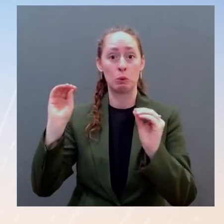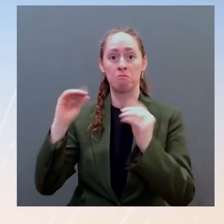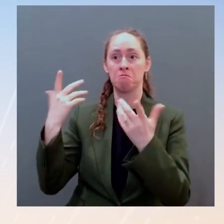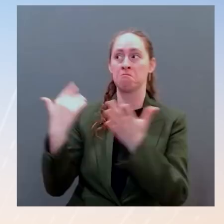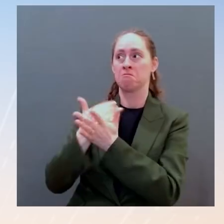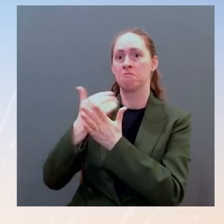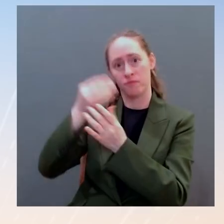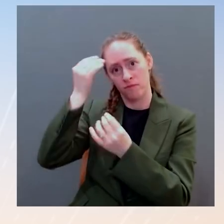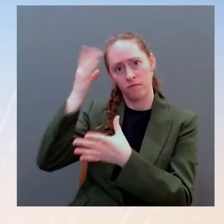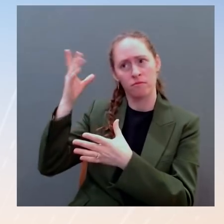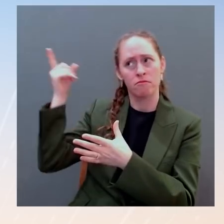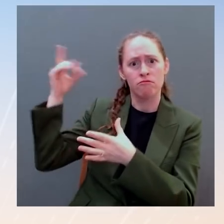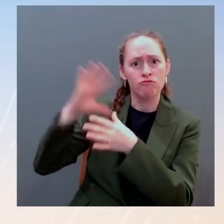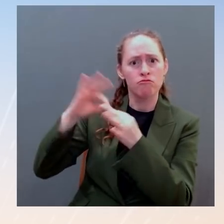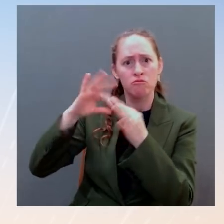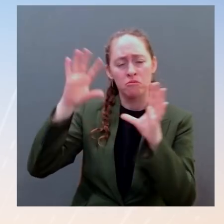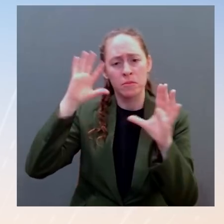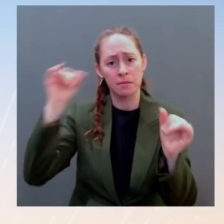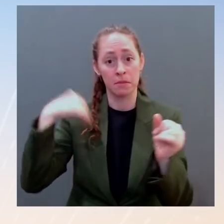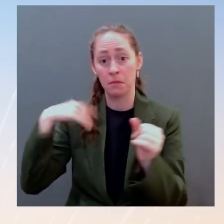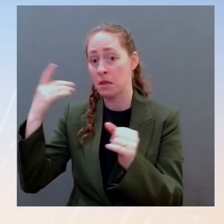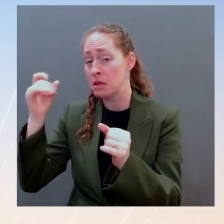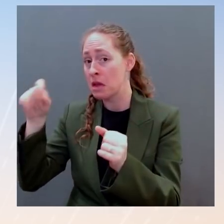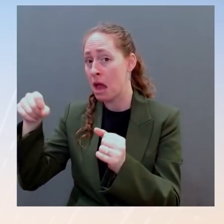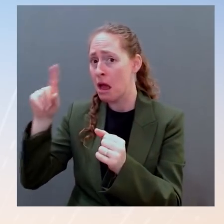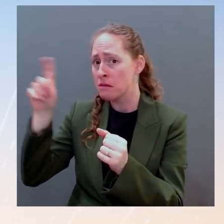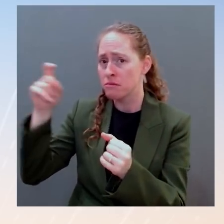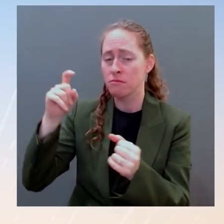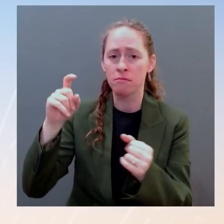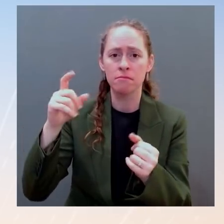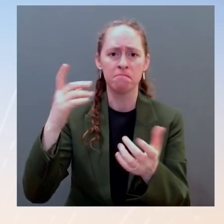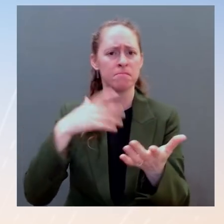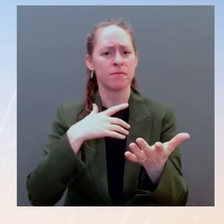The Press: Does the White House feel any responsibility for his death,